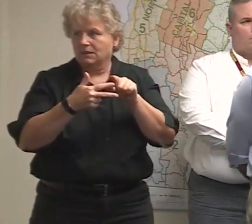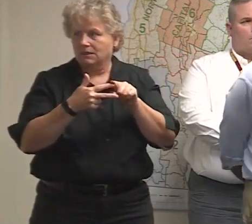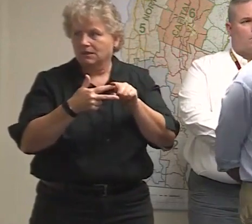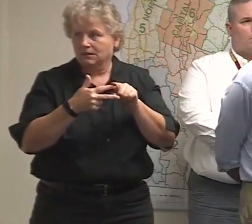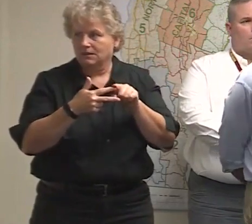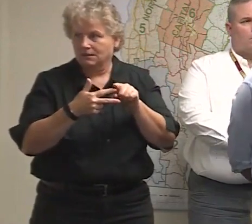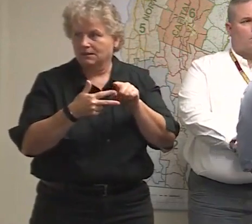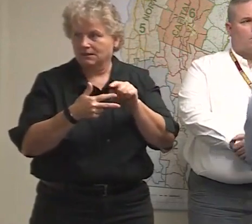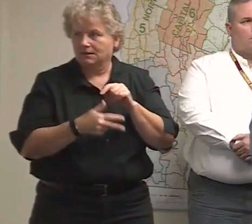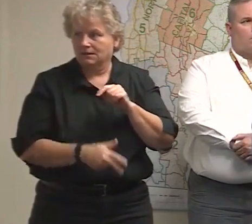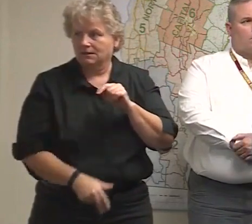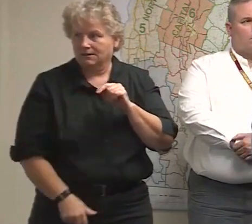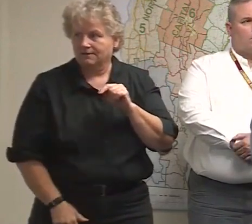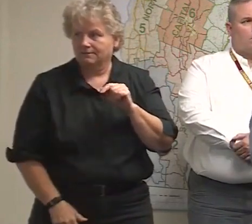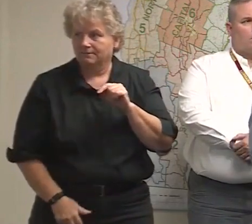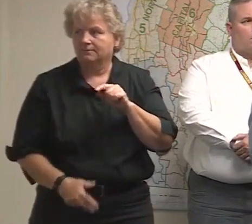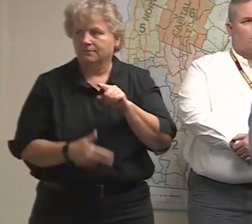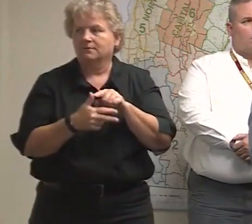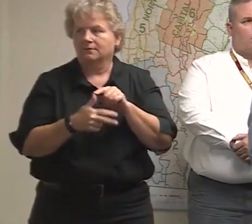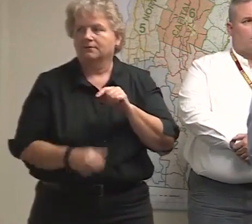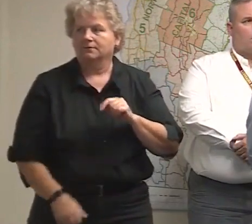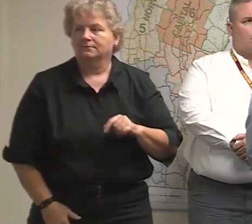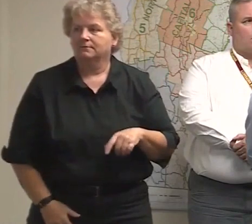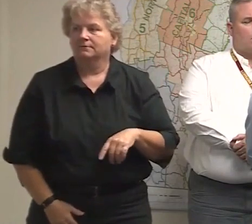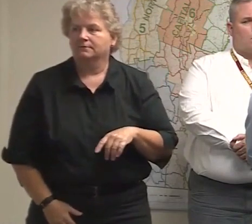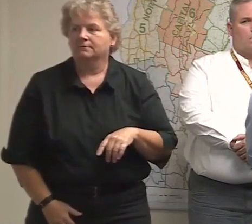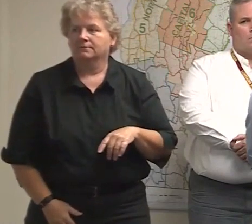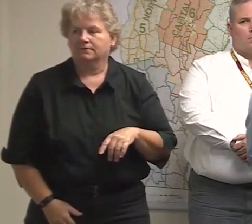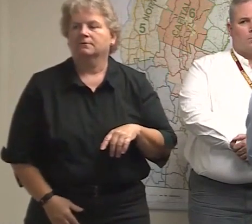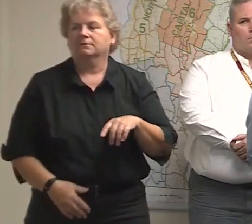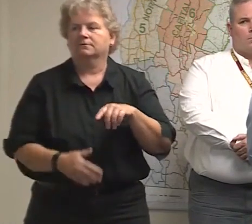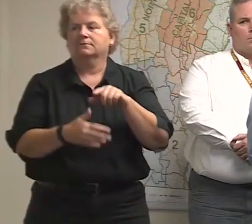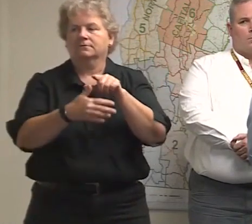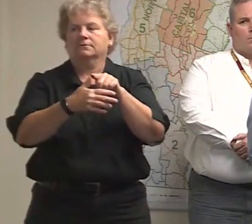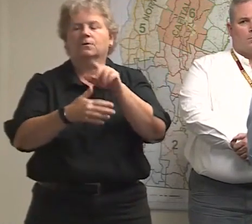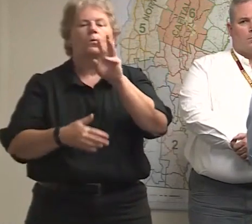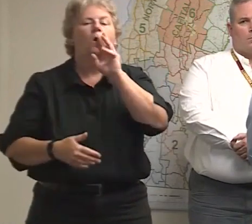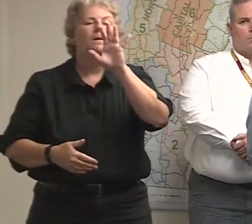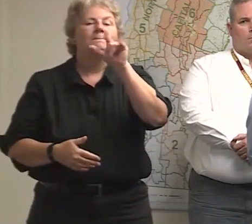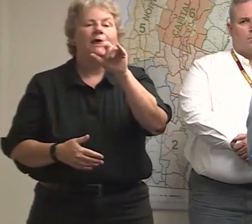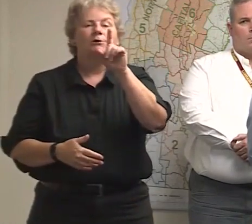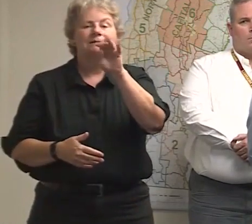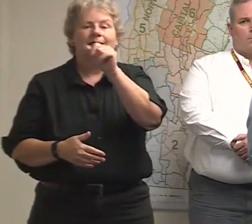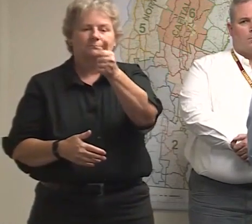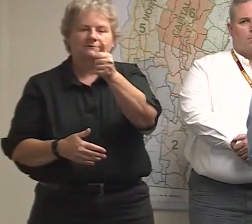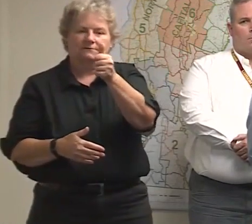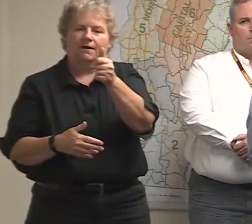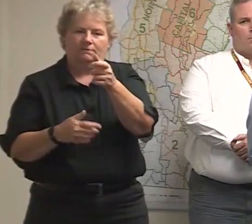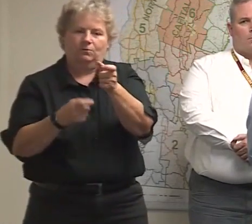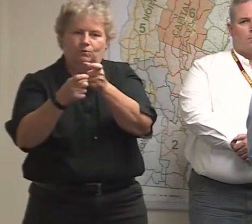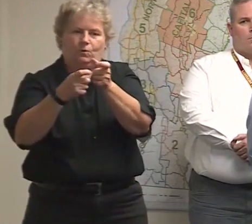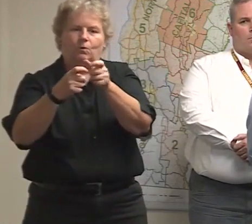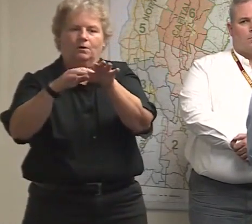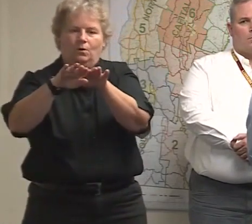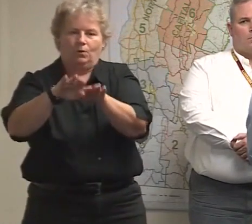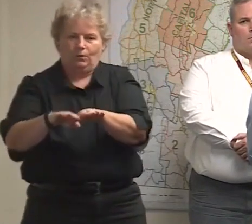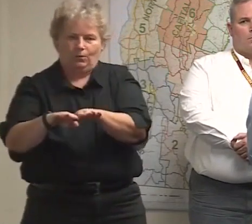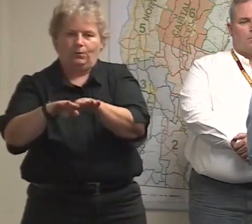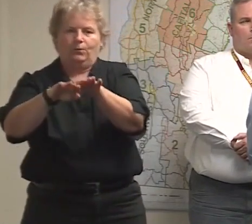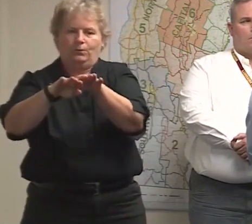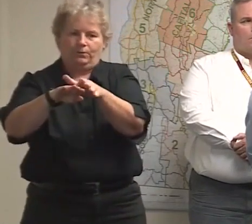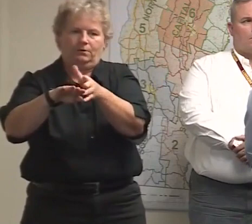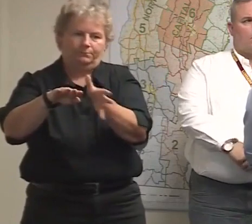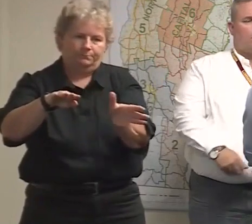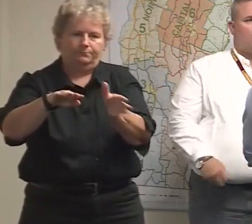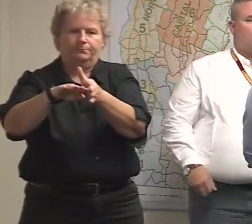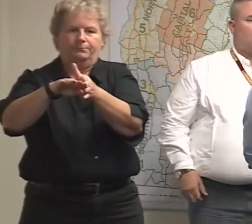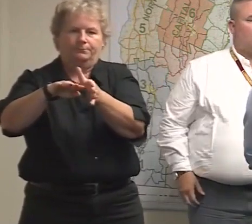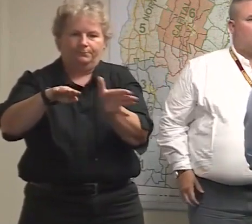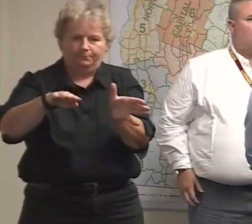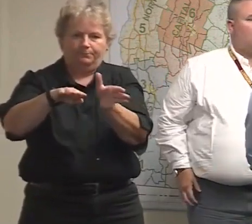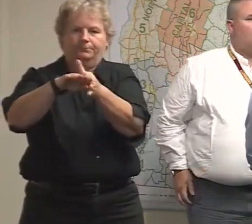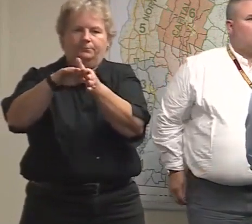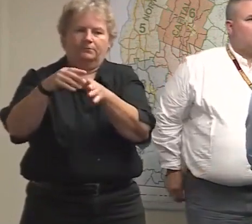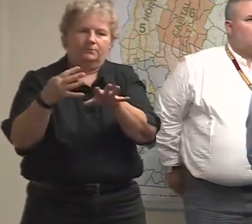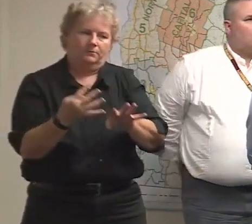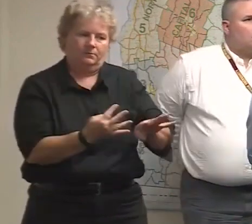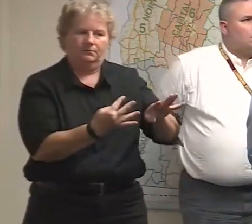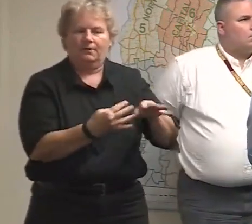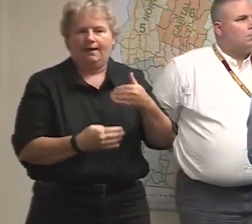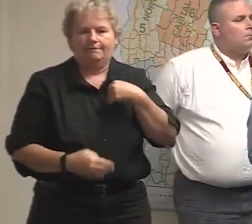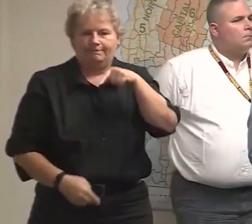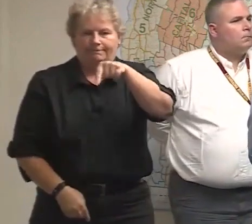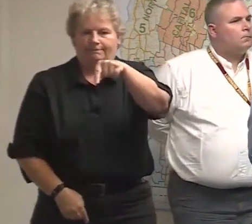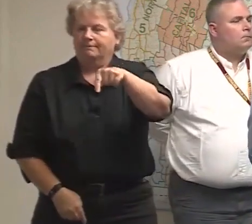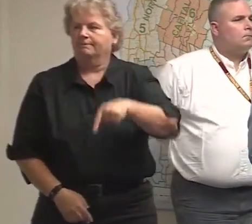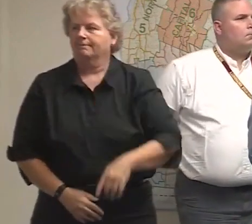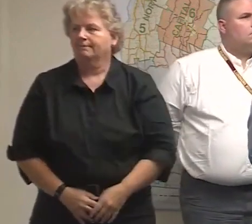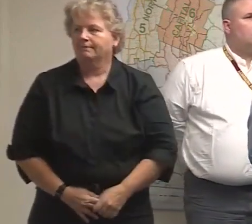AND RIGHT NOW WITH THE WATERBURY DAM, WE’RE WE’RE LOWERING THE WATER LEVEL TO INCREASE THE AMOUNT OF FLOOD STORAGE FROM 30FT ABOVE.